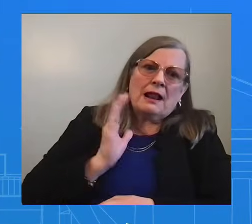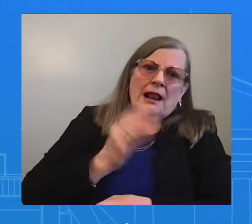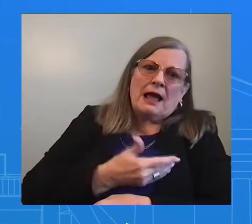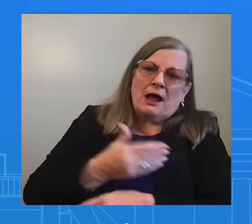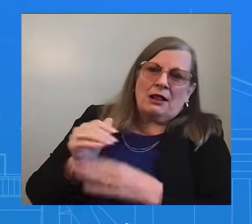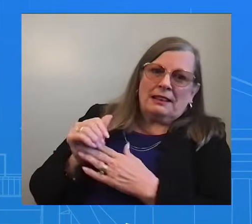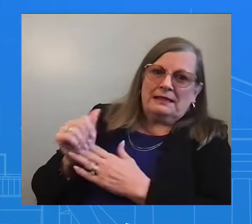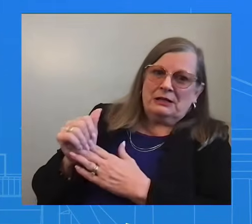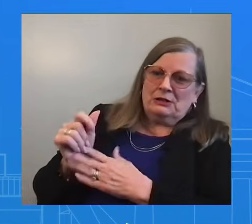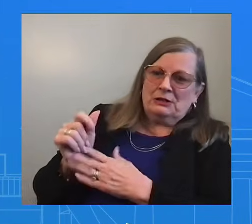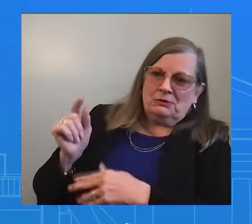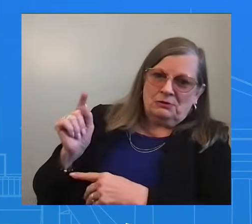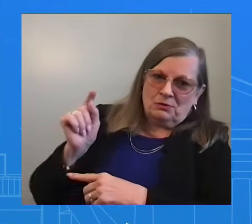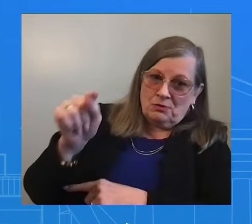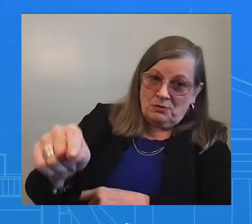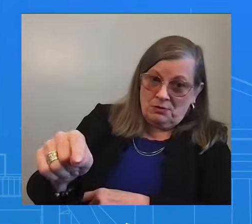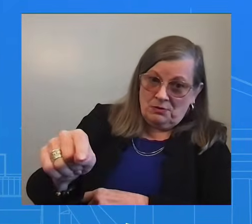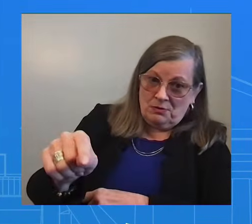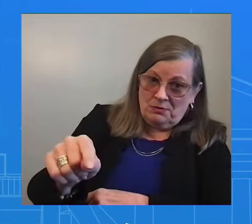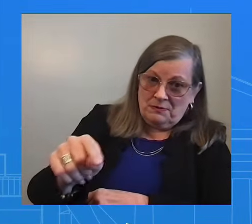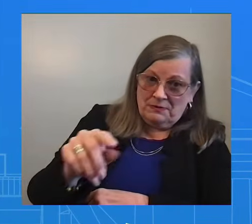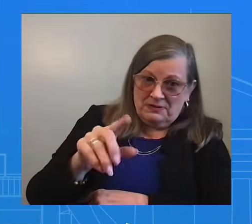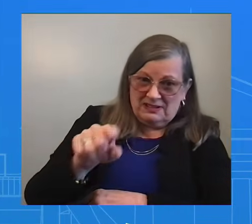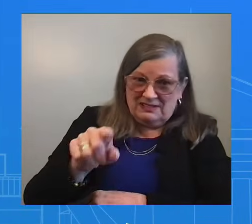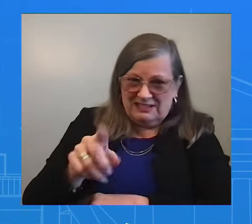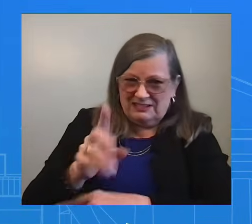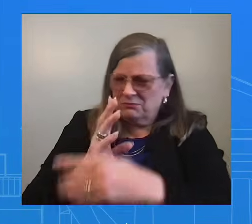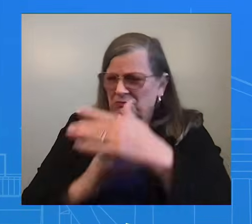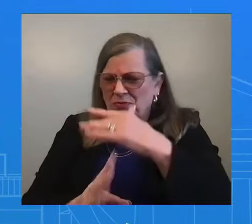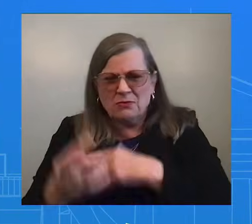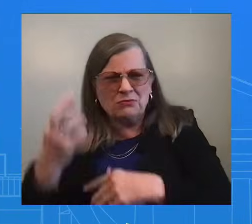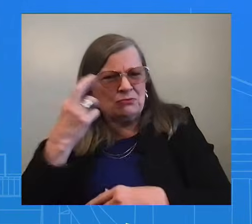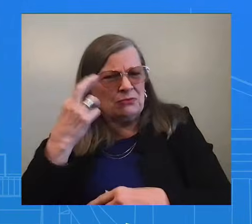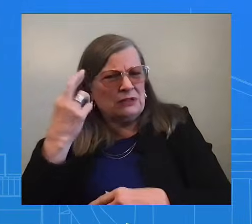I think, before the recent big surge, you --